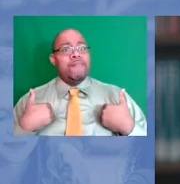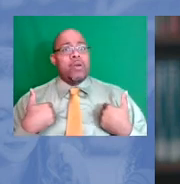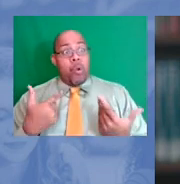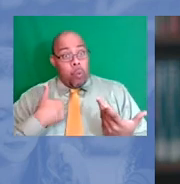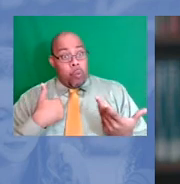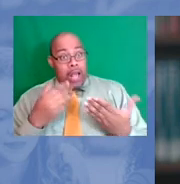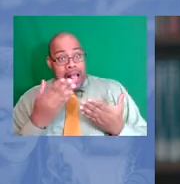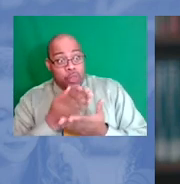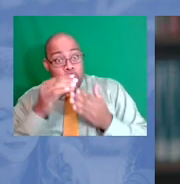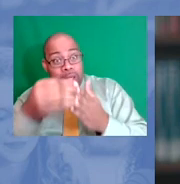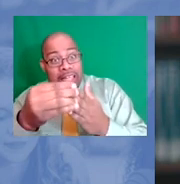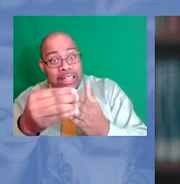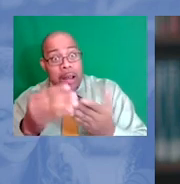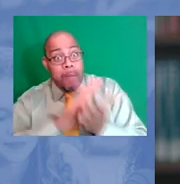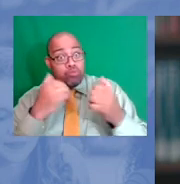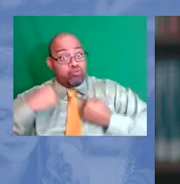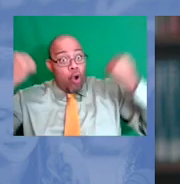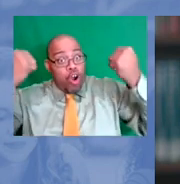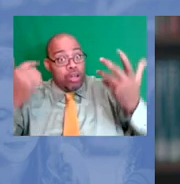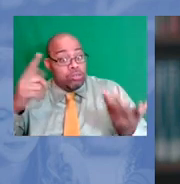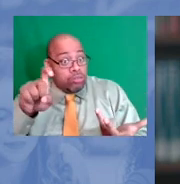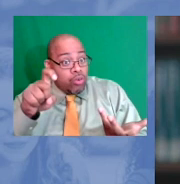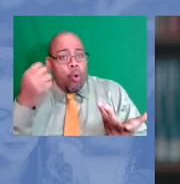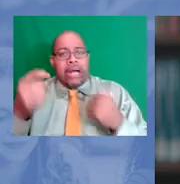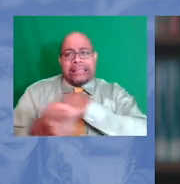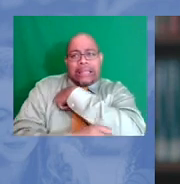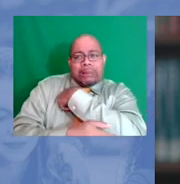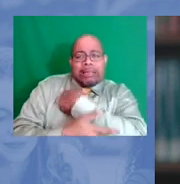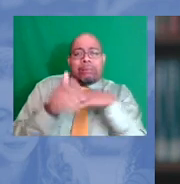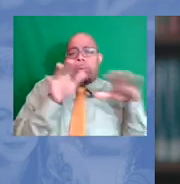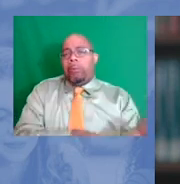OUT STRONGER? OR IS THE TEMPTATION OF COMPLACENCY GOING TO DISSIPATE OUR CALL TO ACTION.